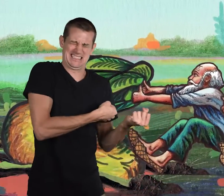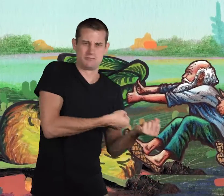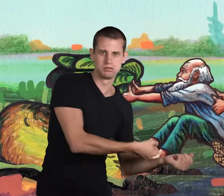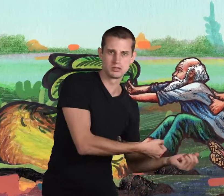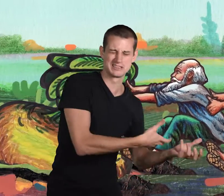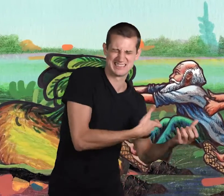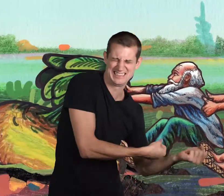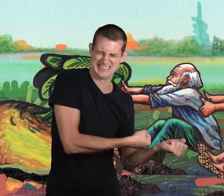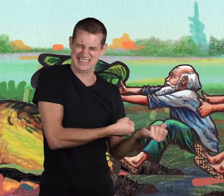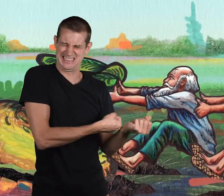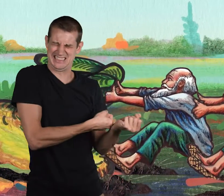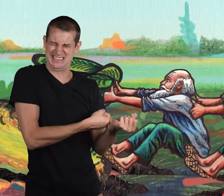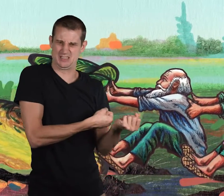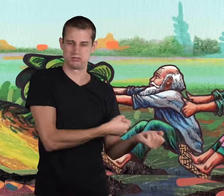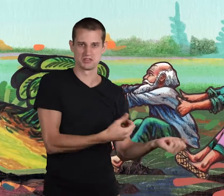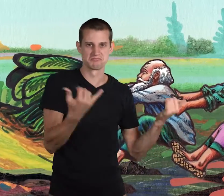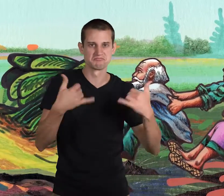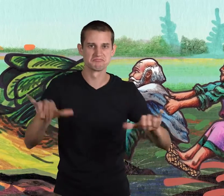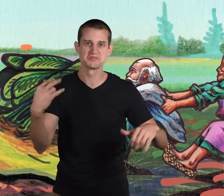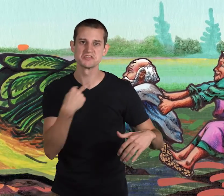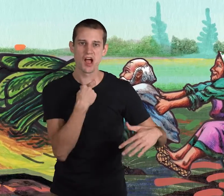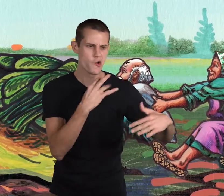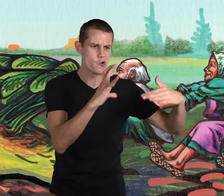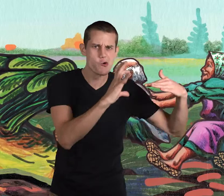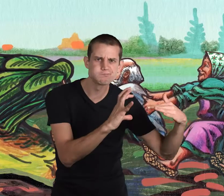Together, they pulled and pulled, but even then . . . the turnip would not move.